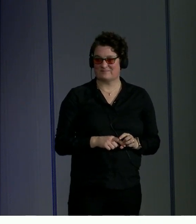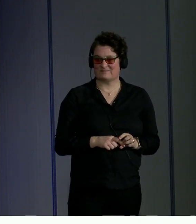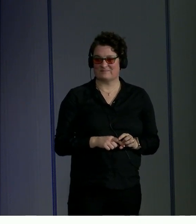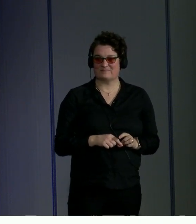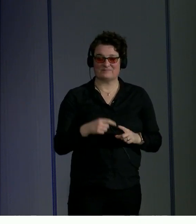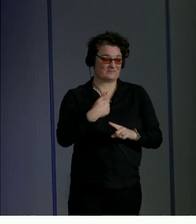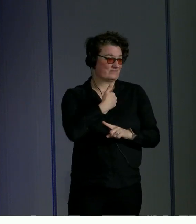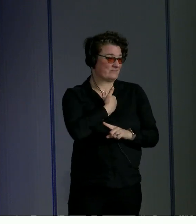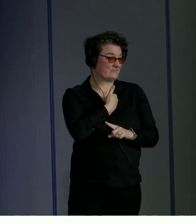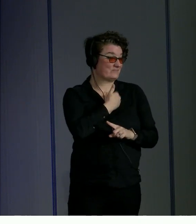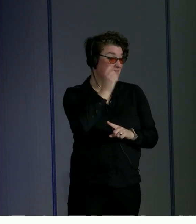So as a Deafblind individual,